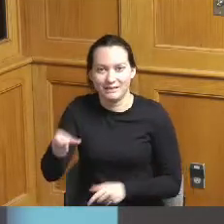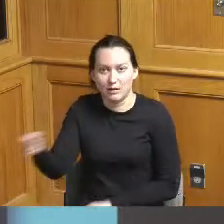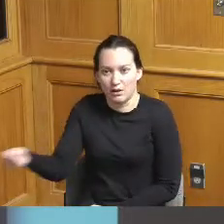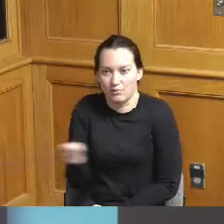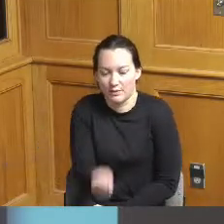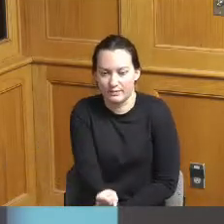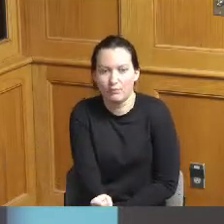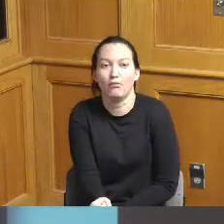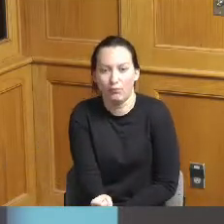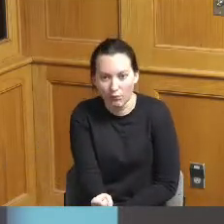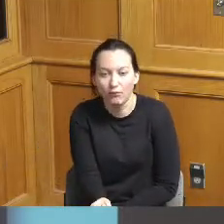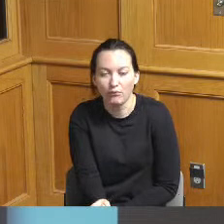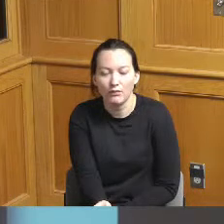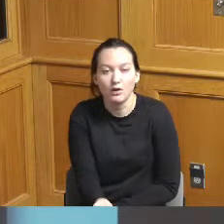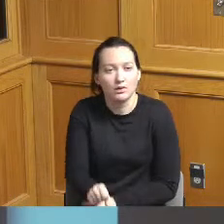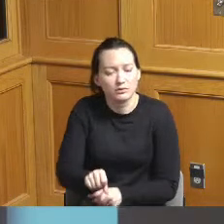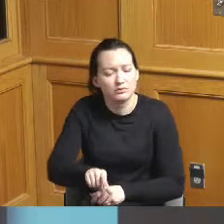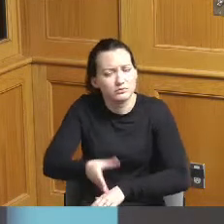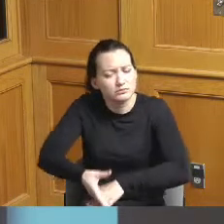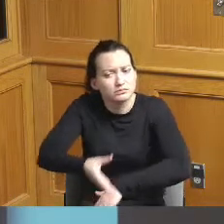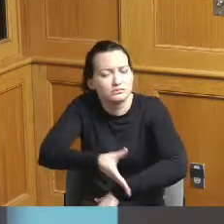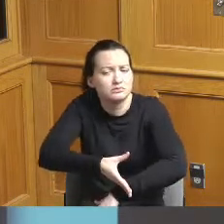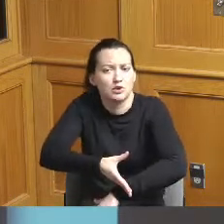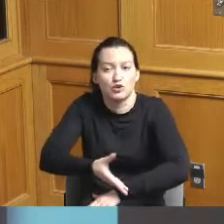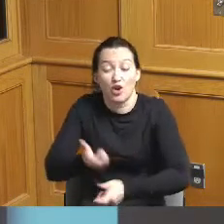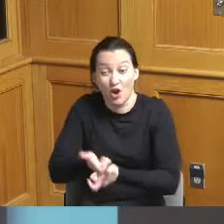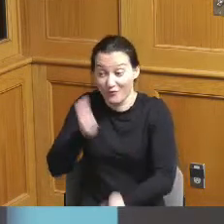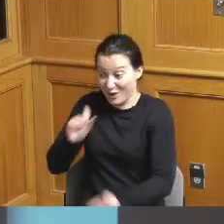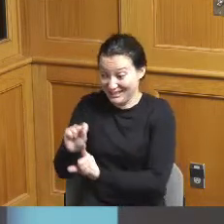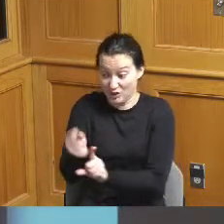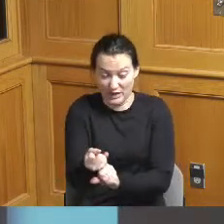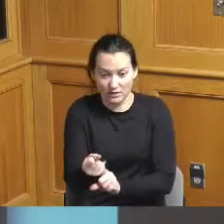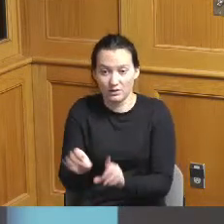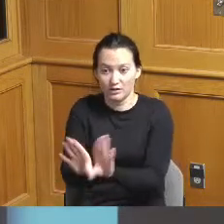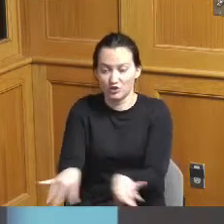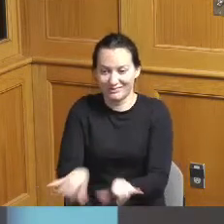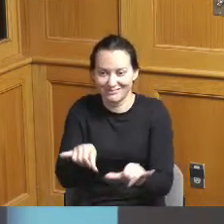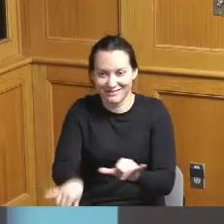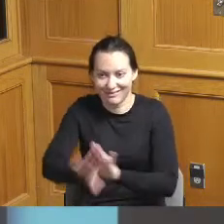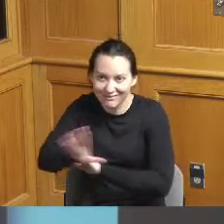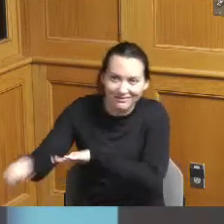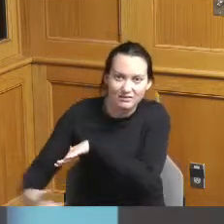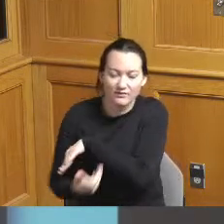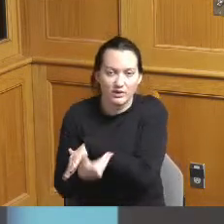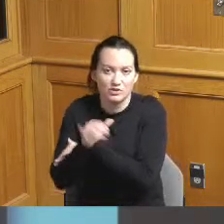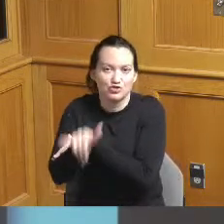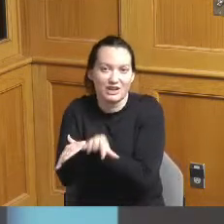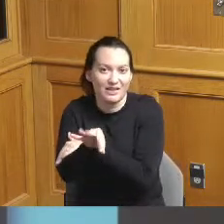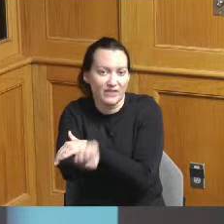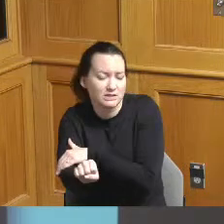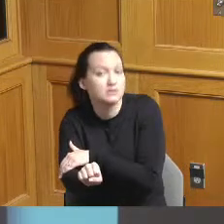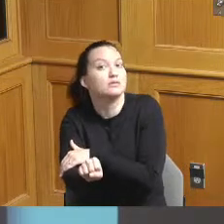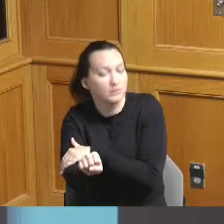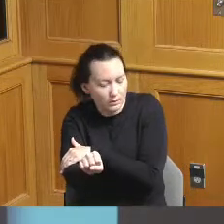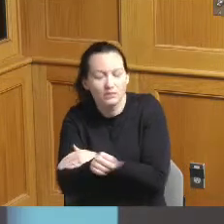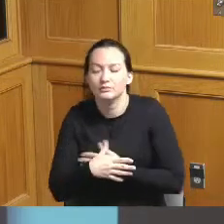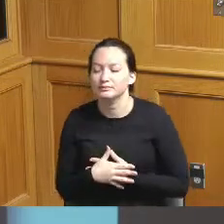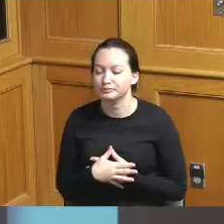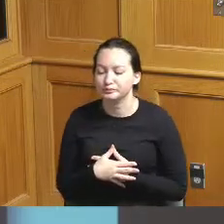and we work on that to avoid scenarios where we have children staying at JFS so Juvenile